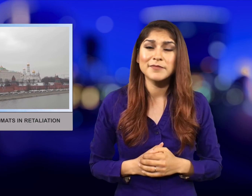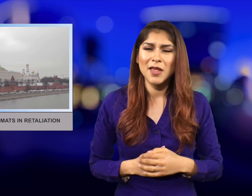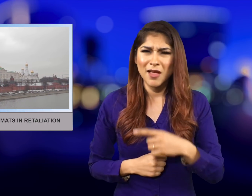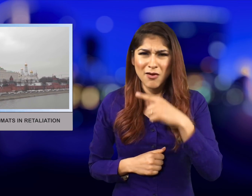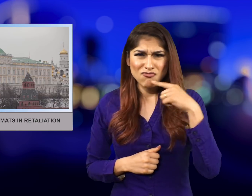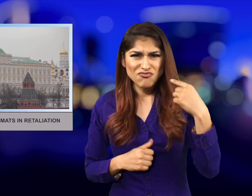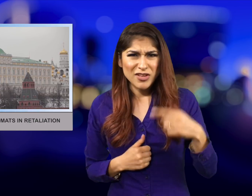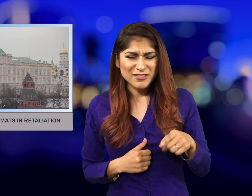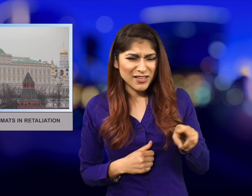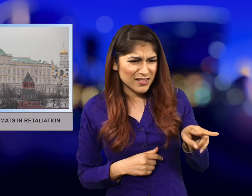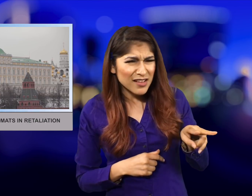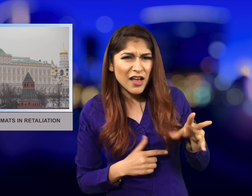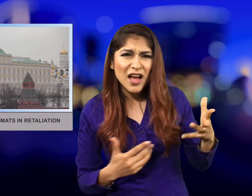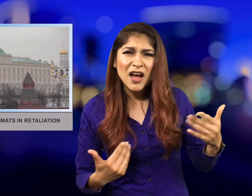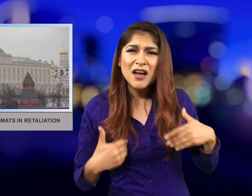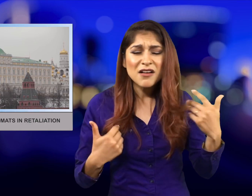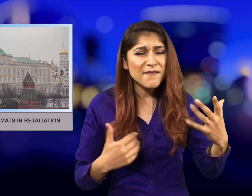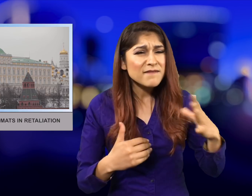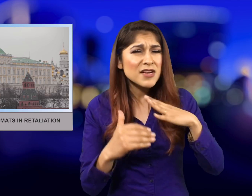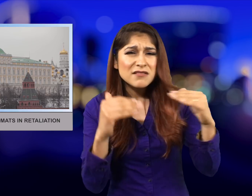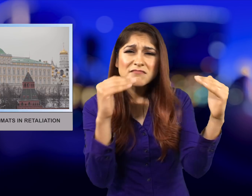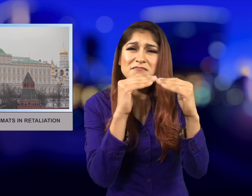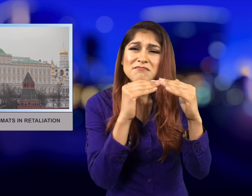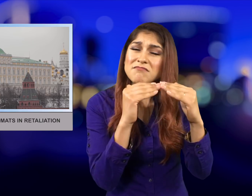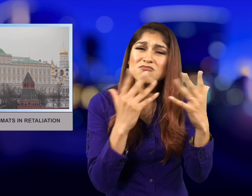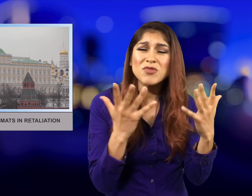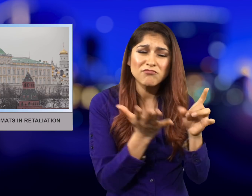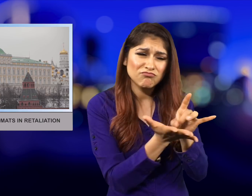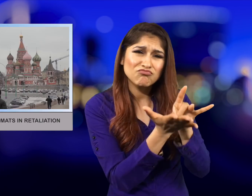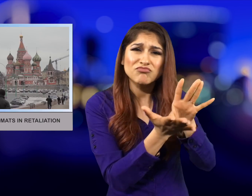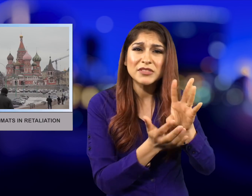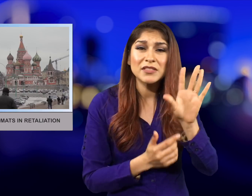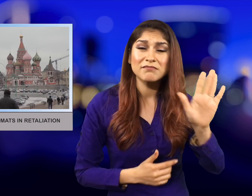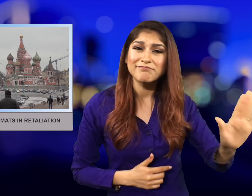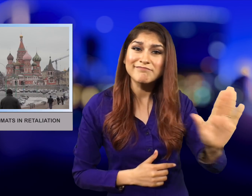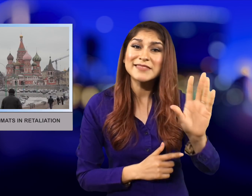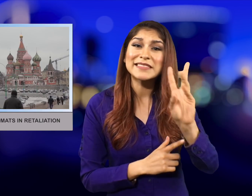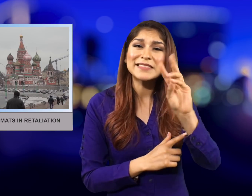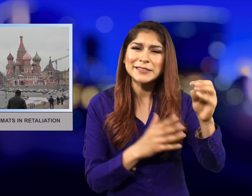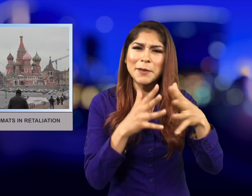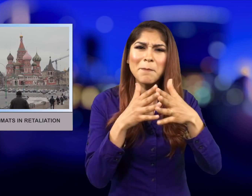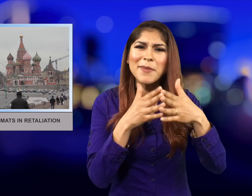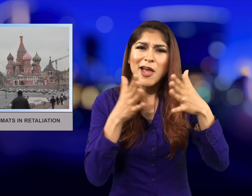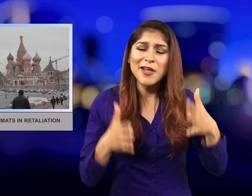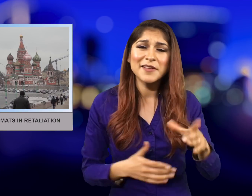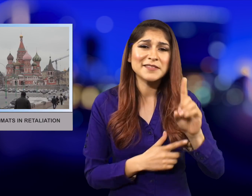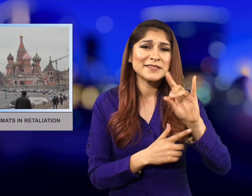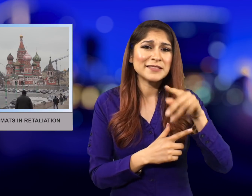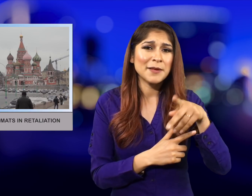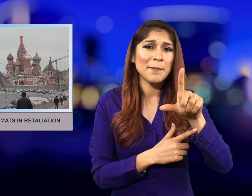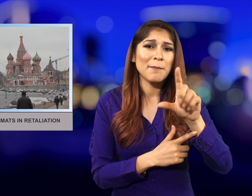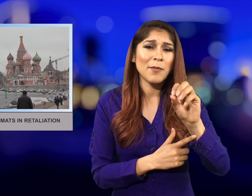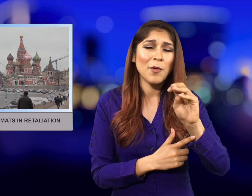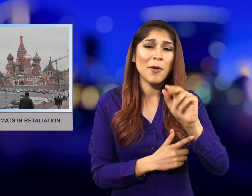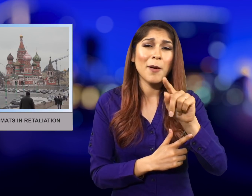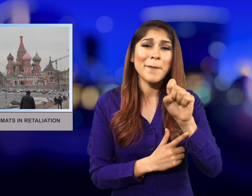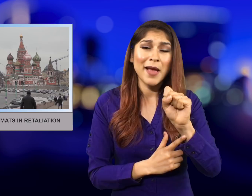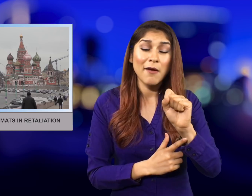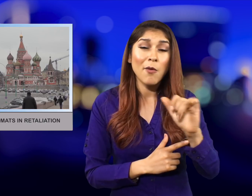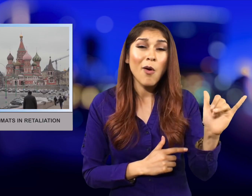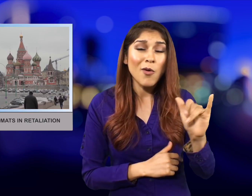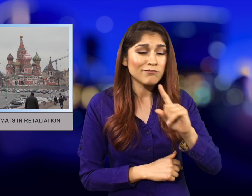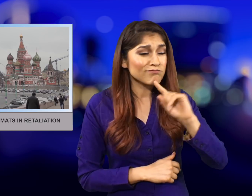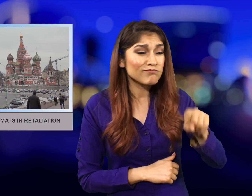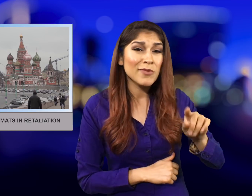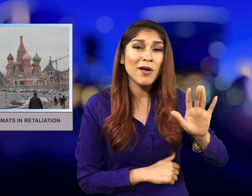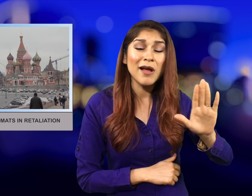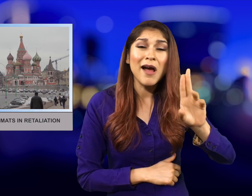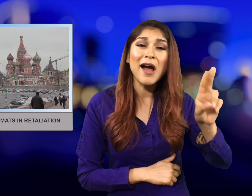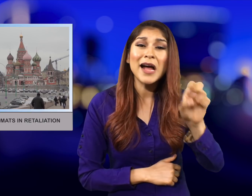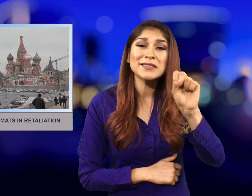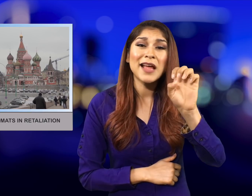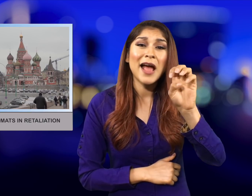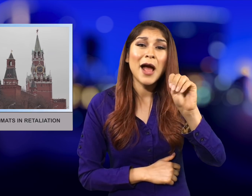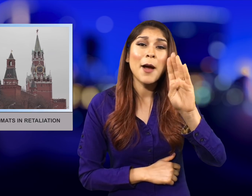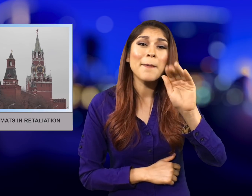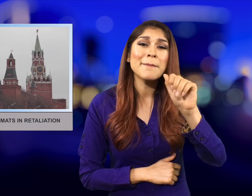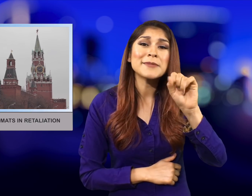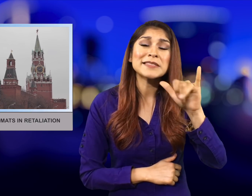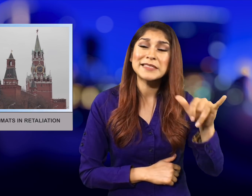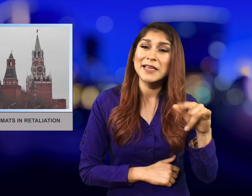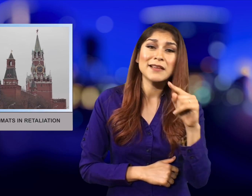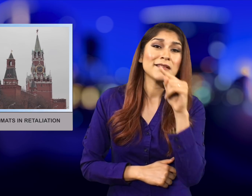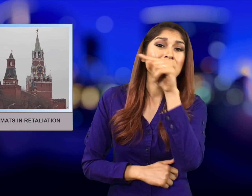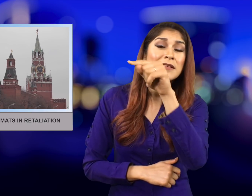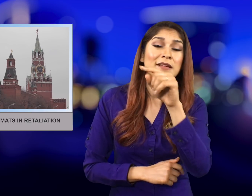Today Russia retaliated by expelling 60 US diplomats and ordered the closure of the US